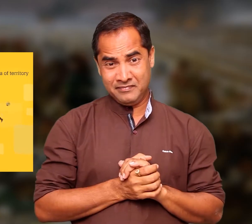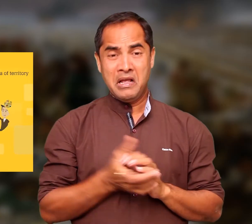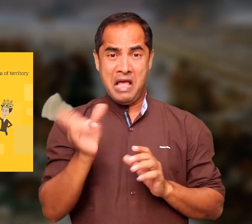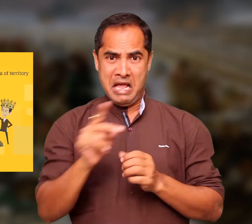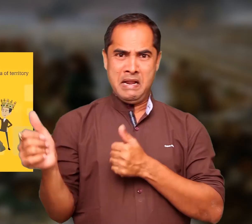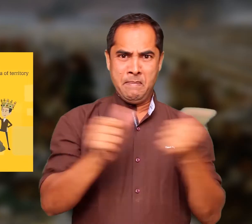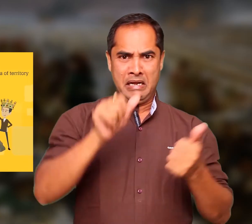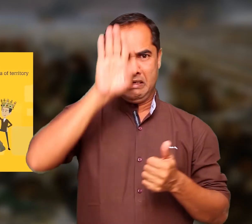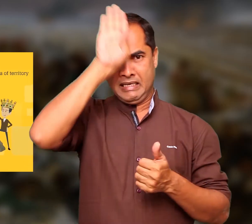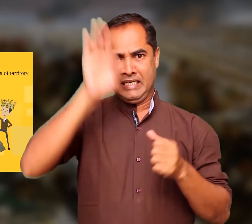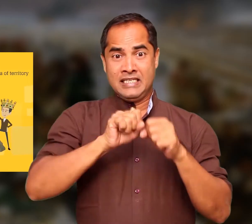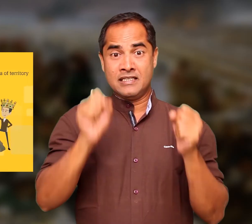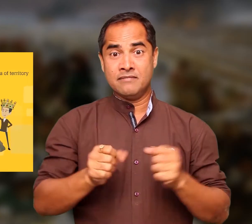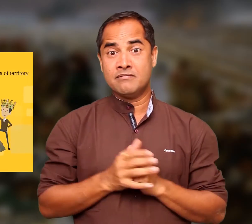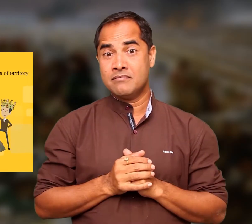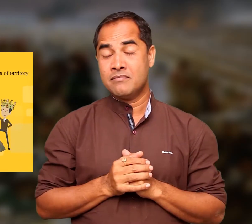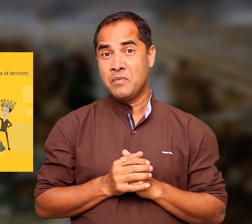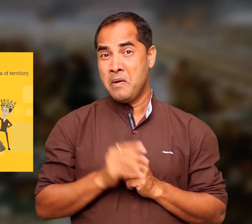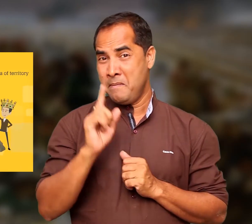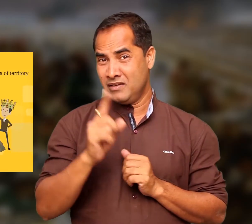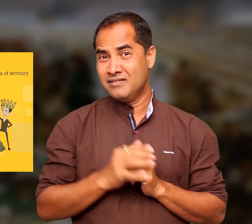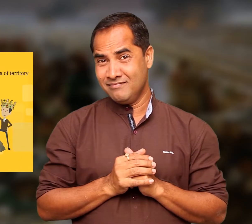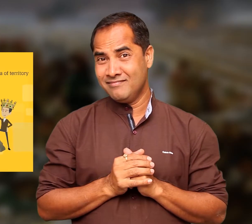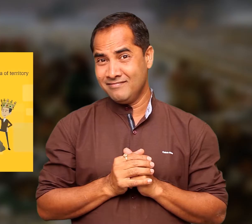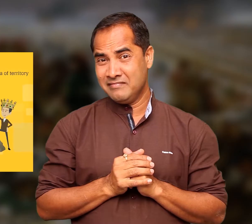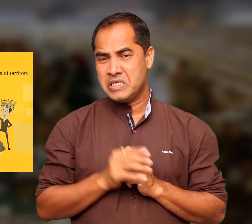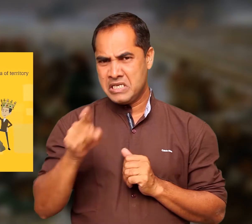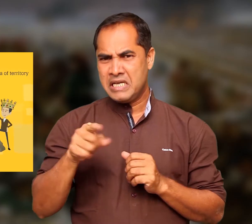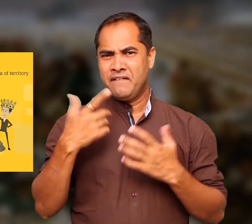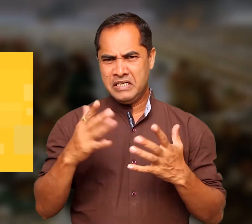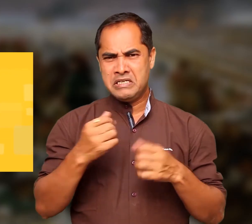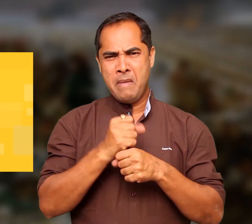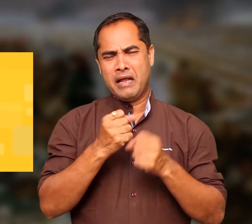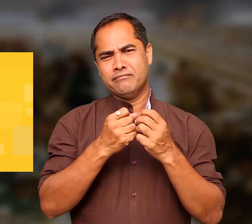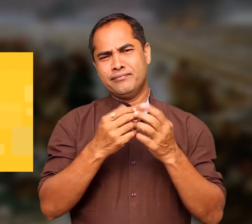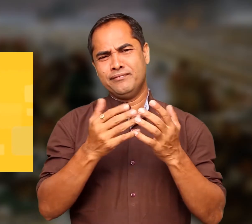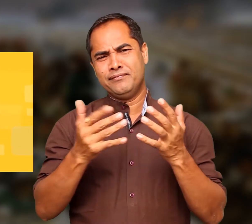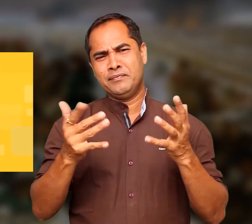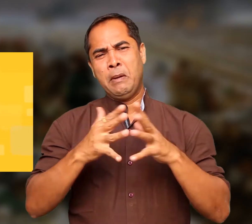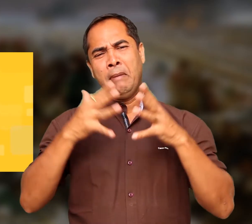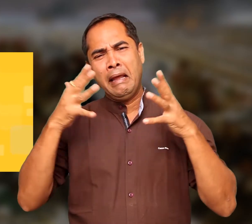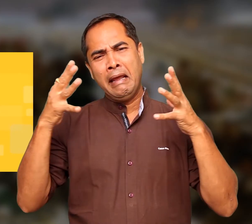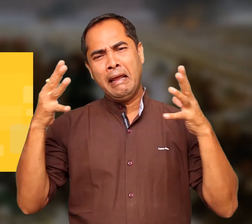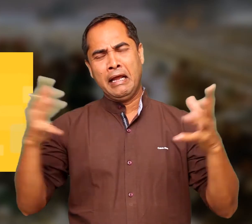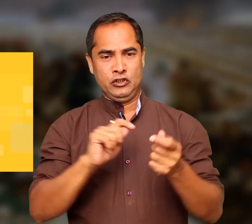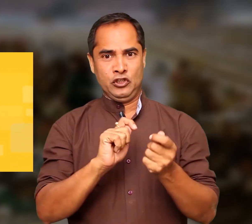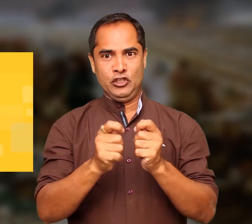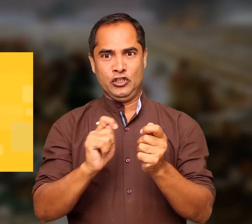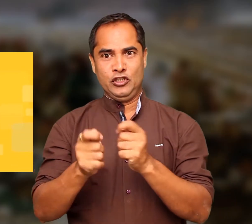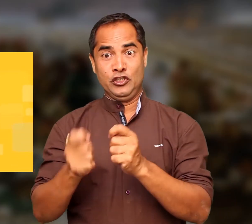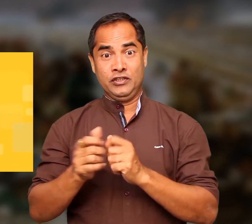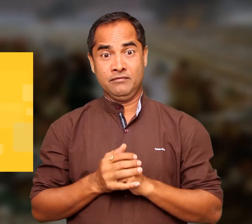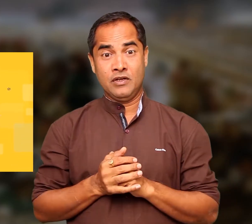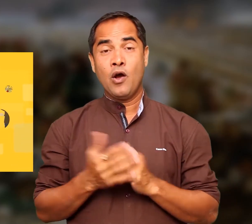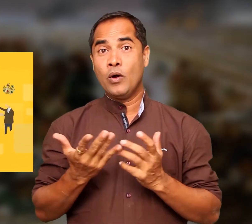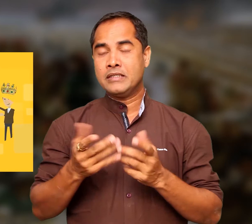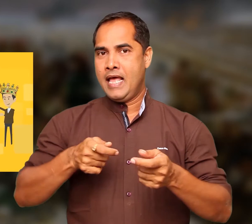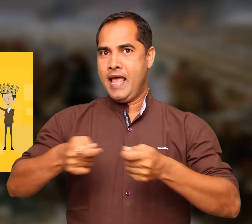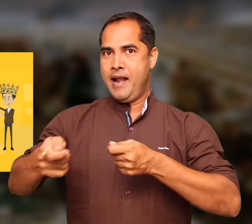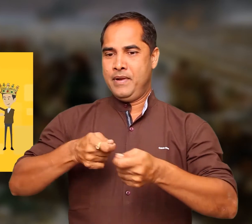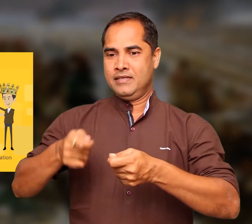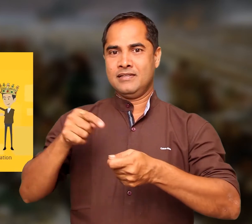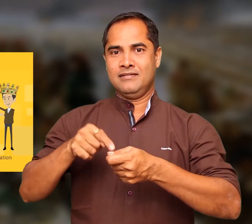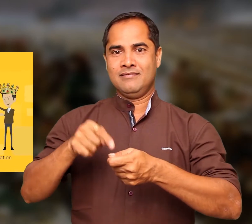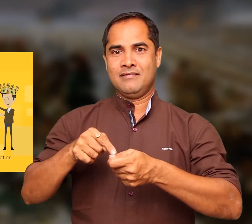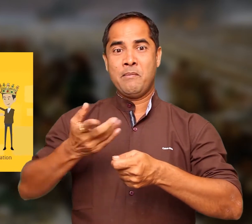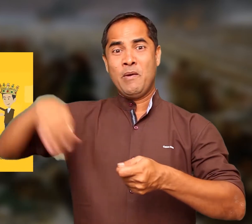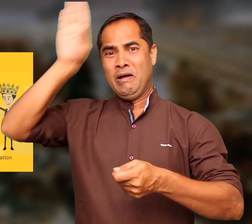monarchy. But he did make revolutionary changes in the field of administration.